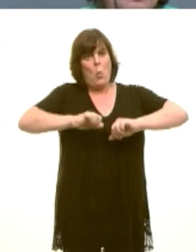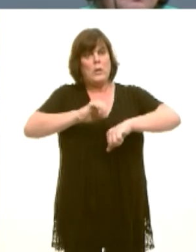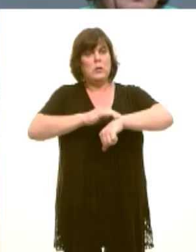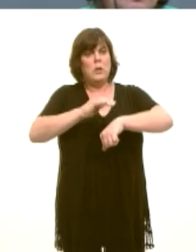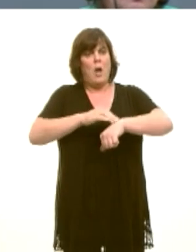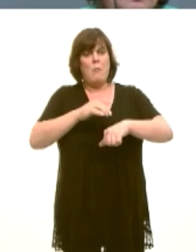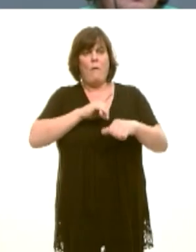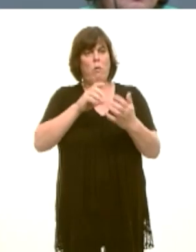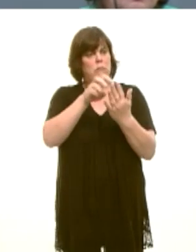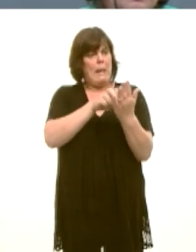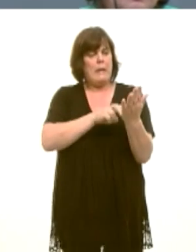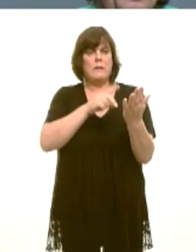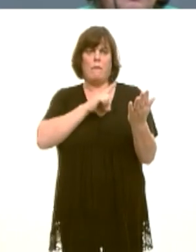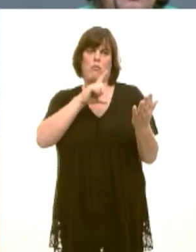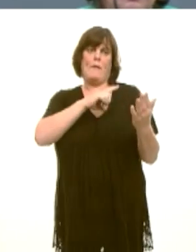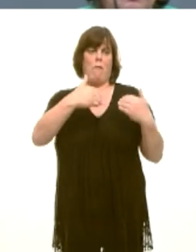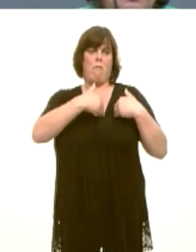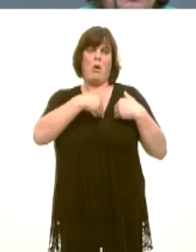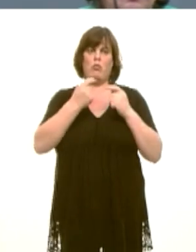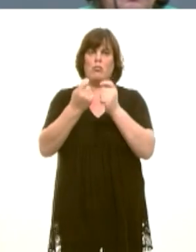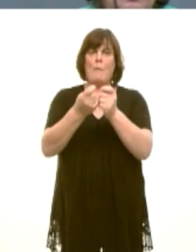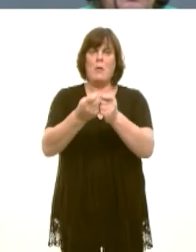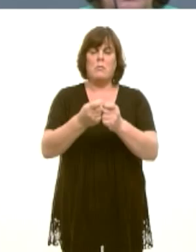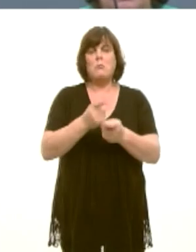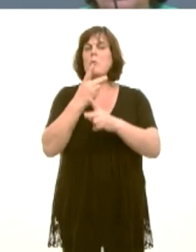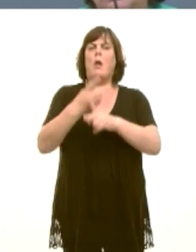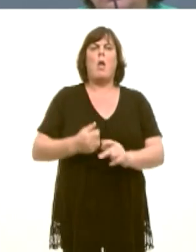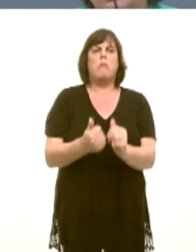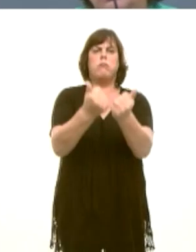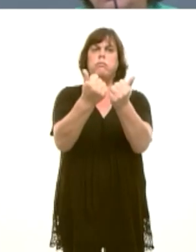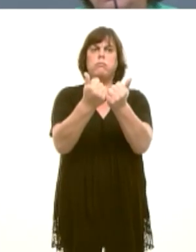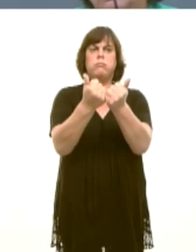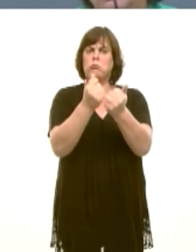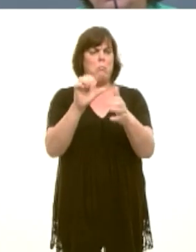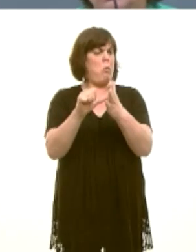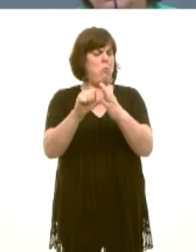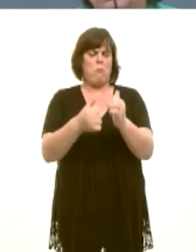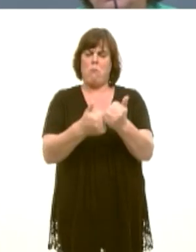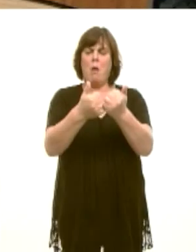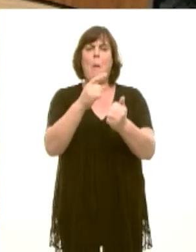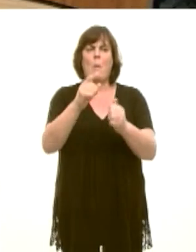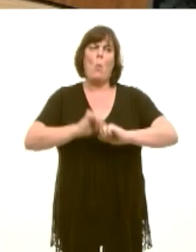ultimately, thatís where the real problem isóitís not in the care that they receive in the unit, itís the wait time that they have?